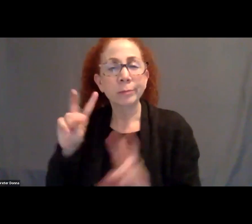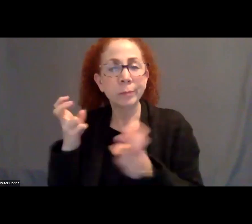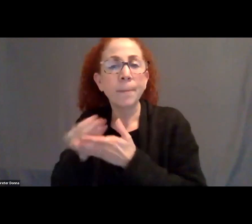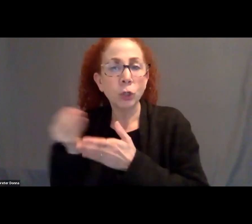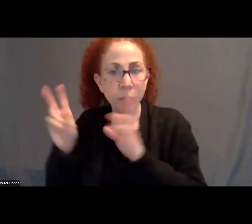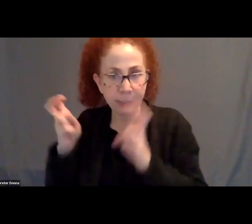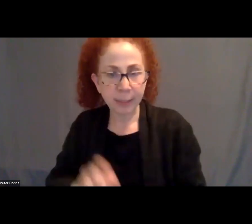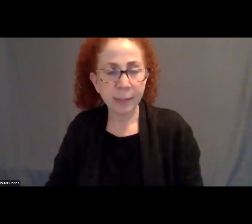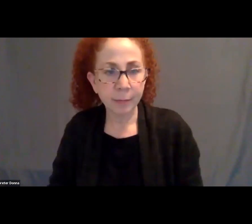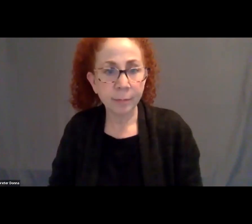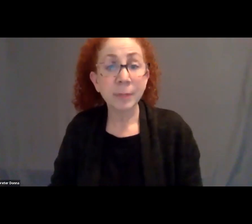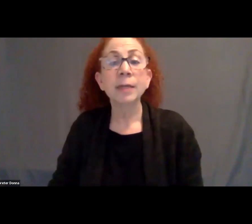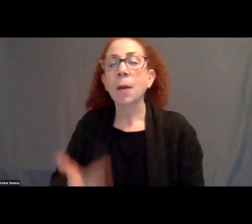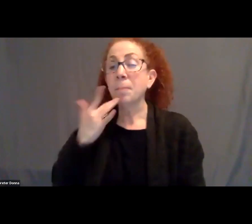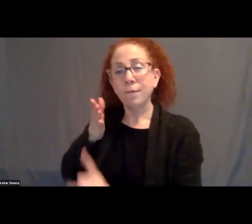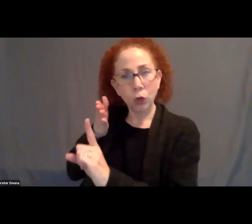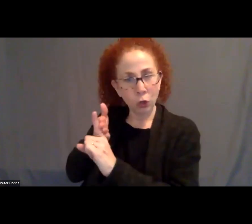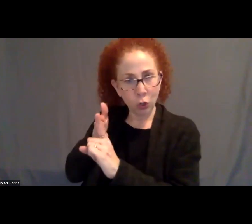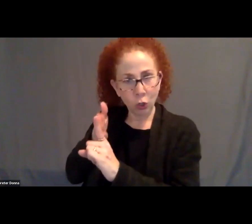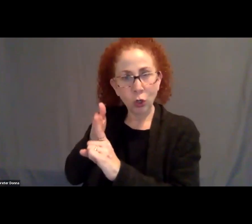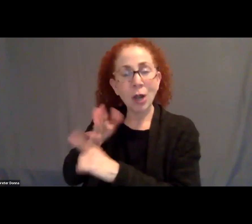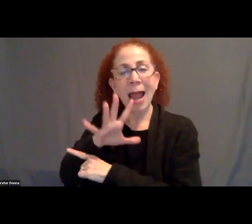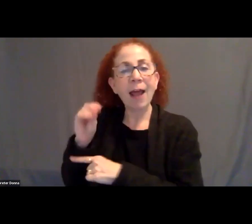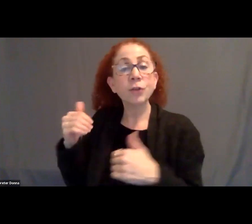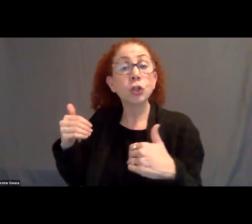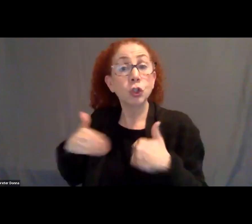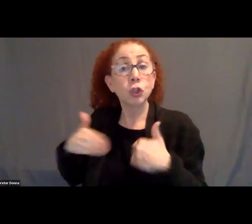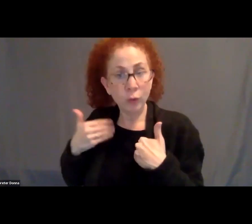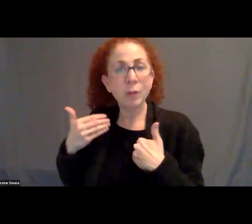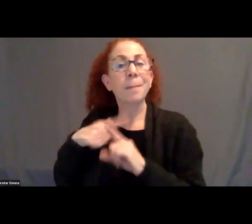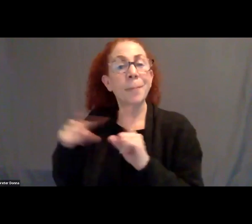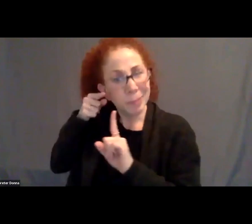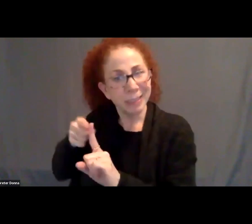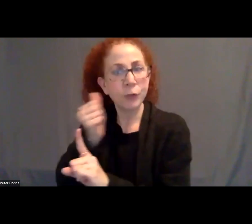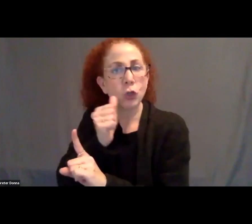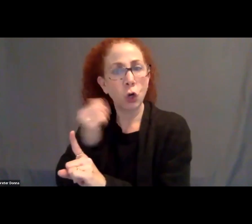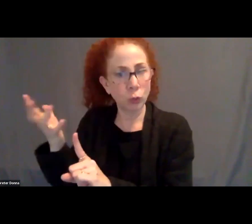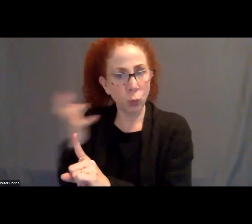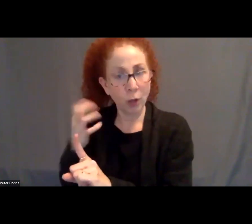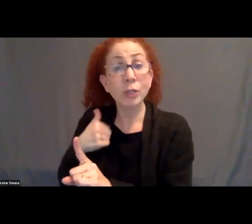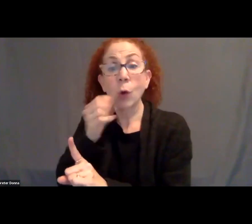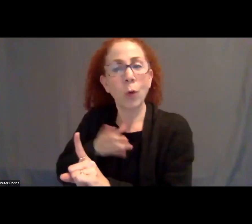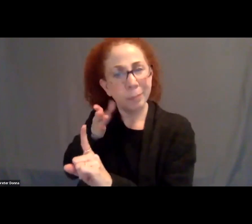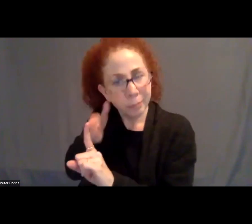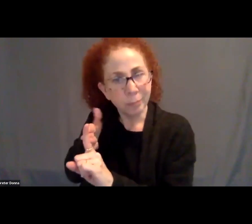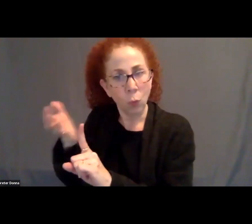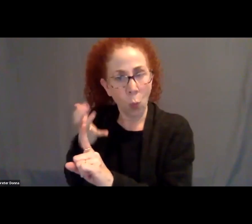There was a preference for trading in African youth, but more particularly, for girls and young women.